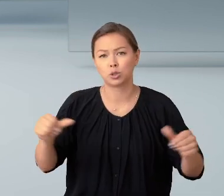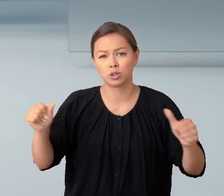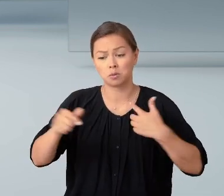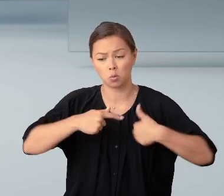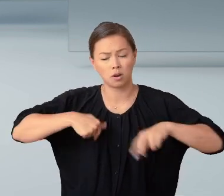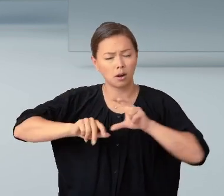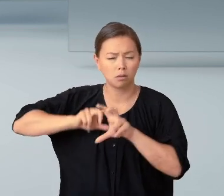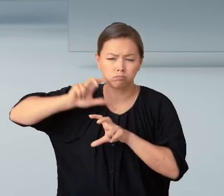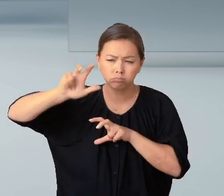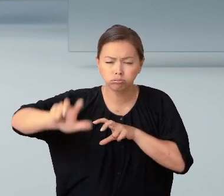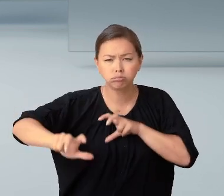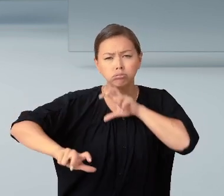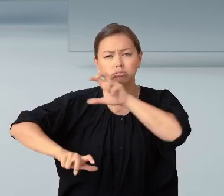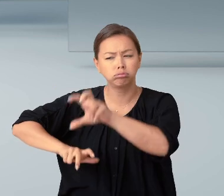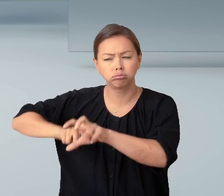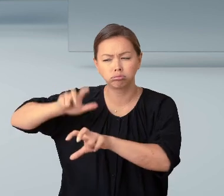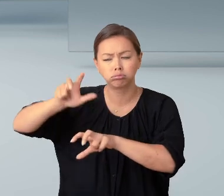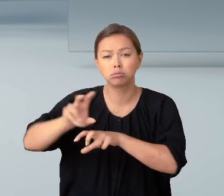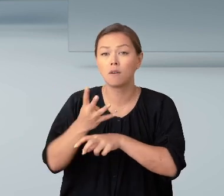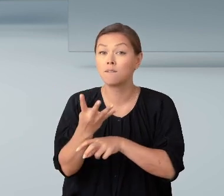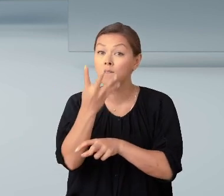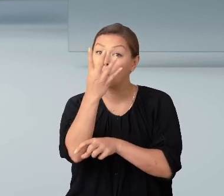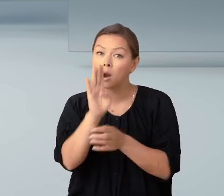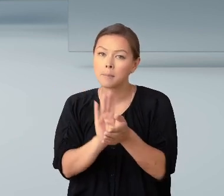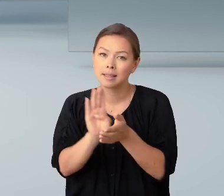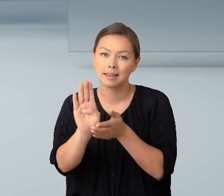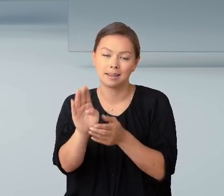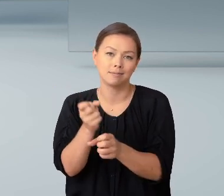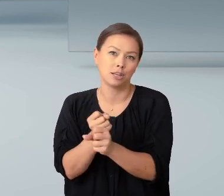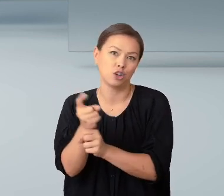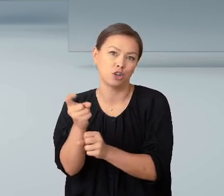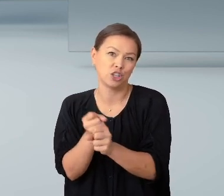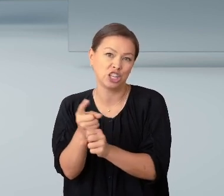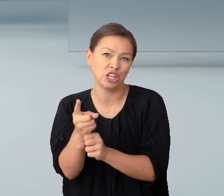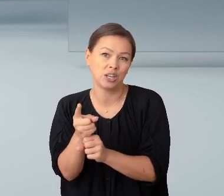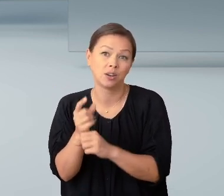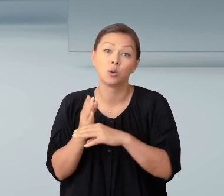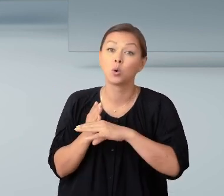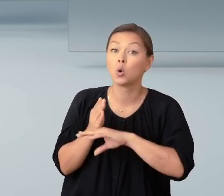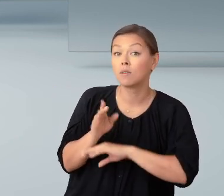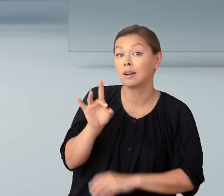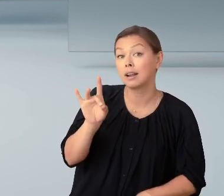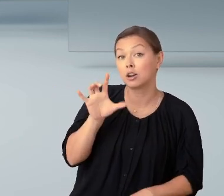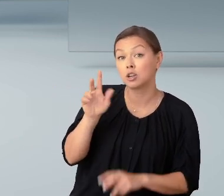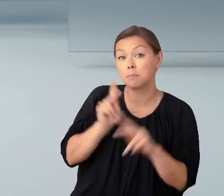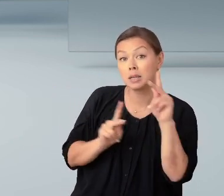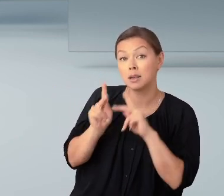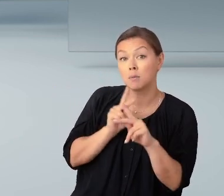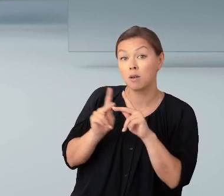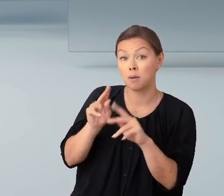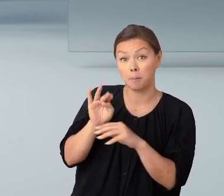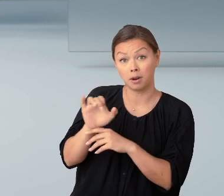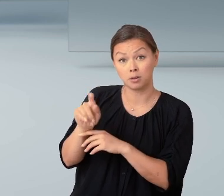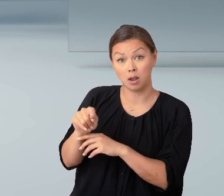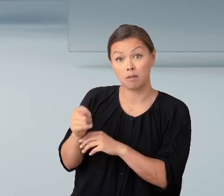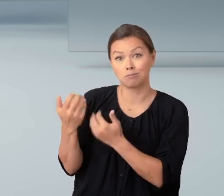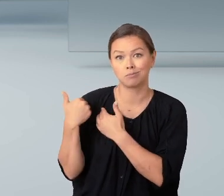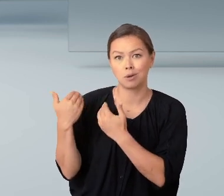is protected. Over 8,500 people at Microsoft are dedicated to watching, protecting, and attempting to hack into the system, and that